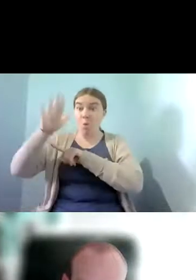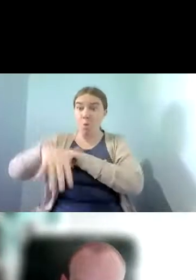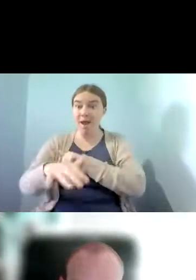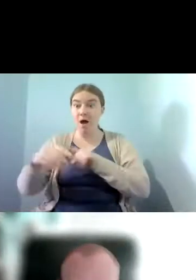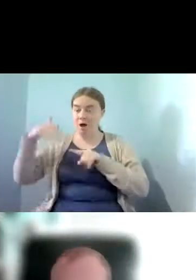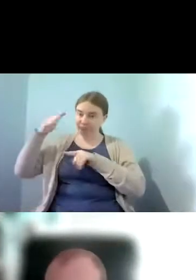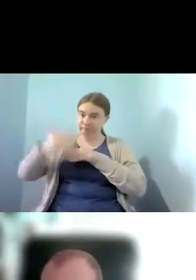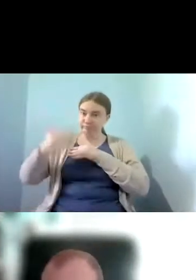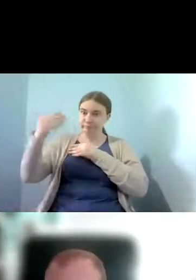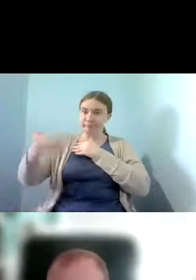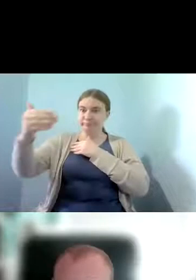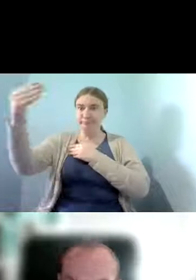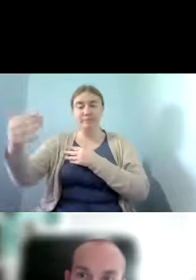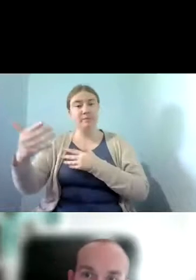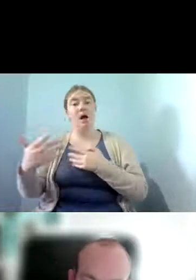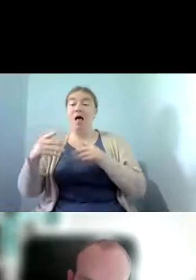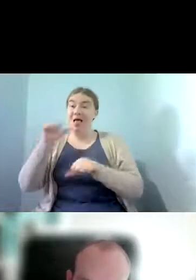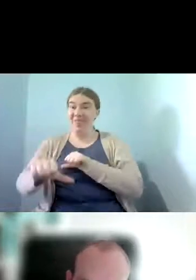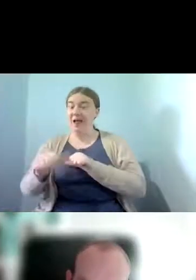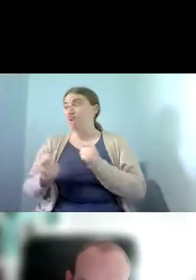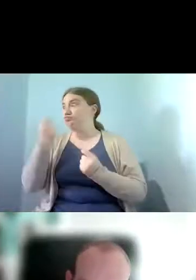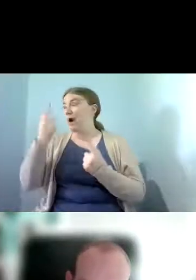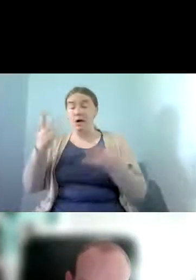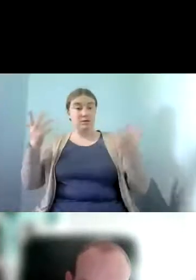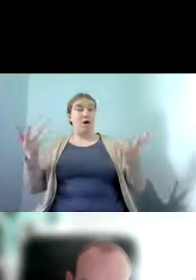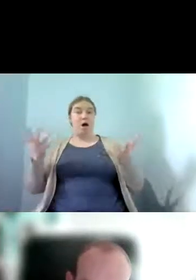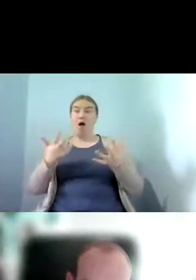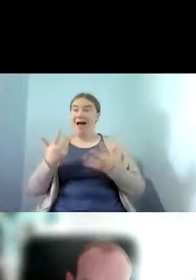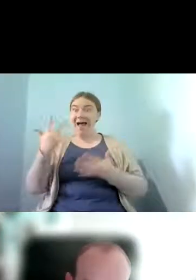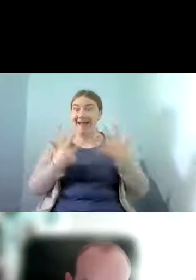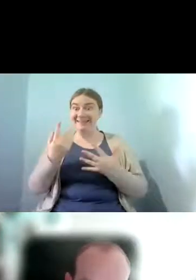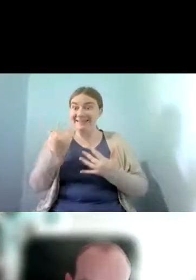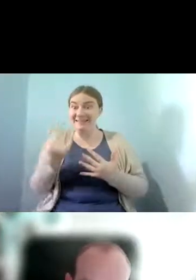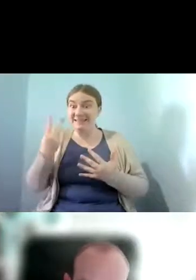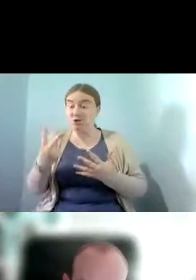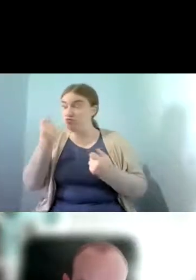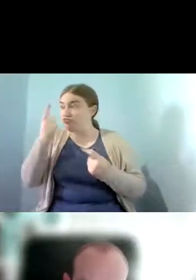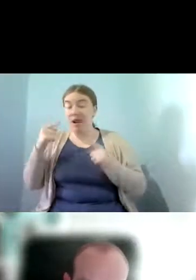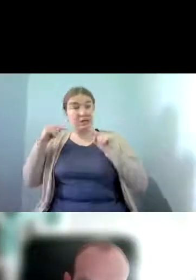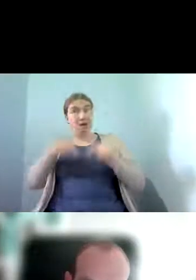as you can see from this quote from a fisheries report in the finest river in england is nearly